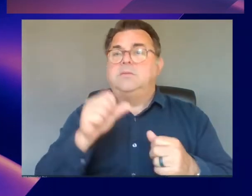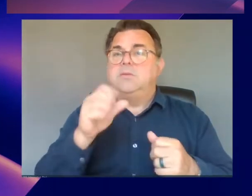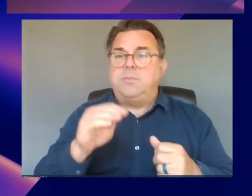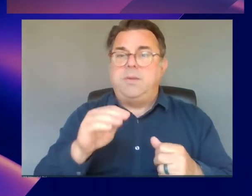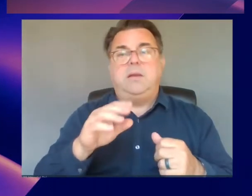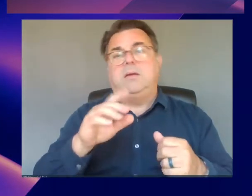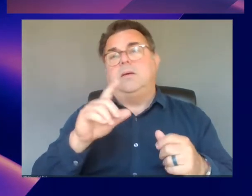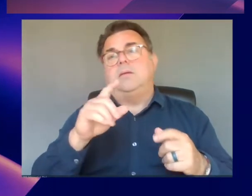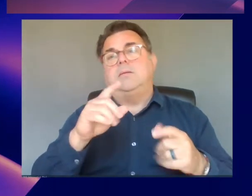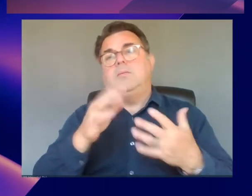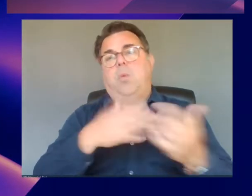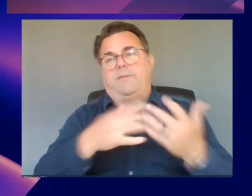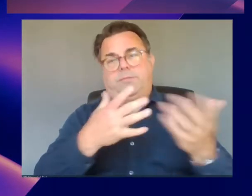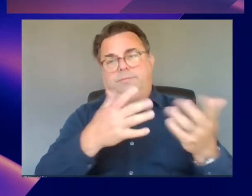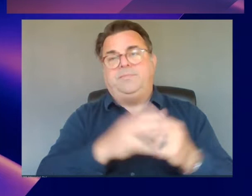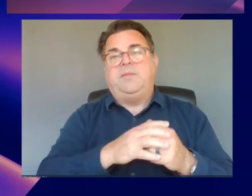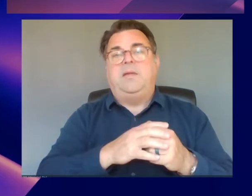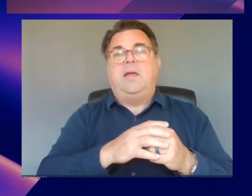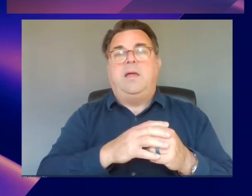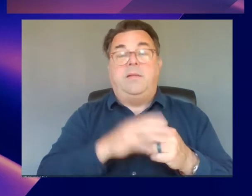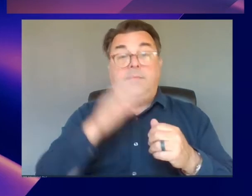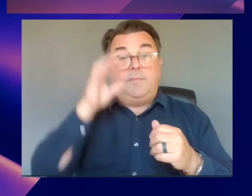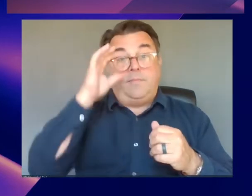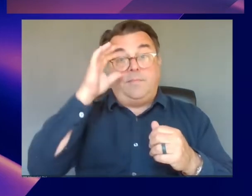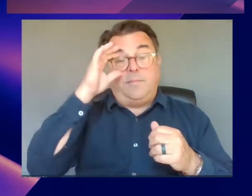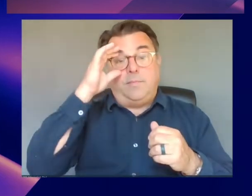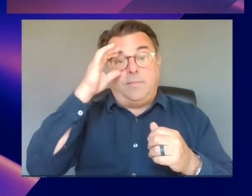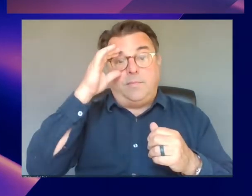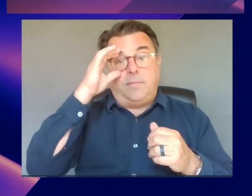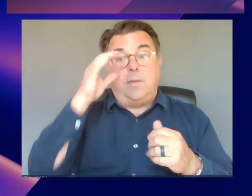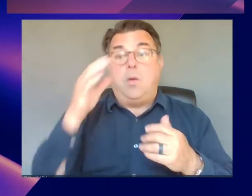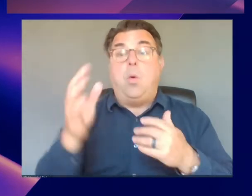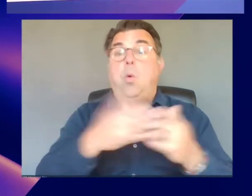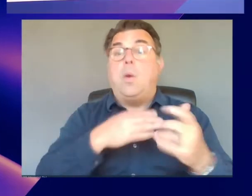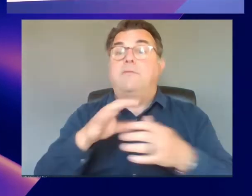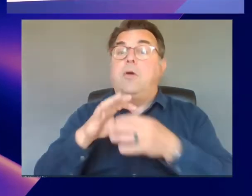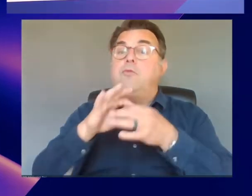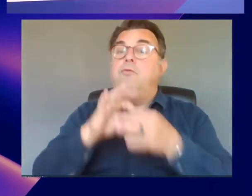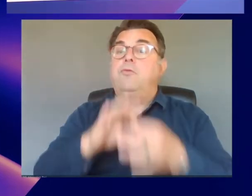and then ingestion, right, anything related with IoT devices.